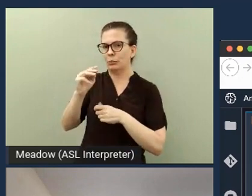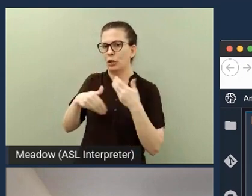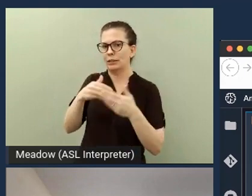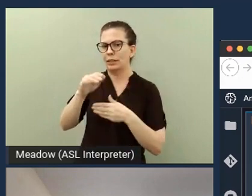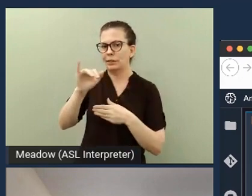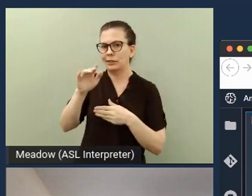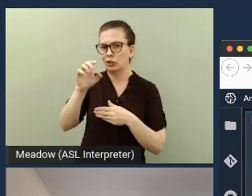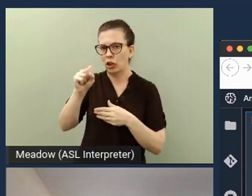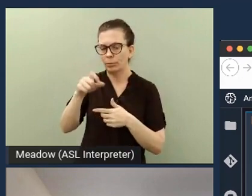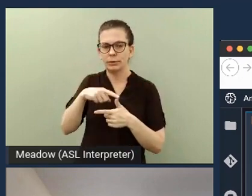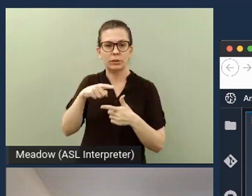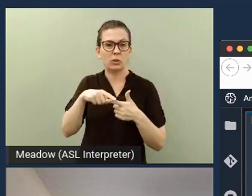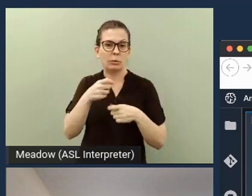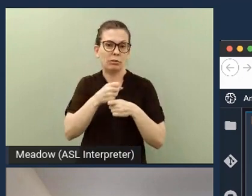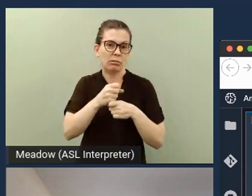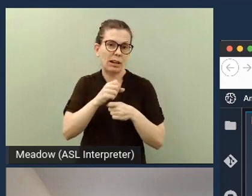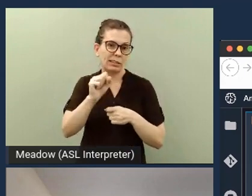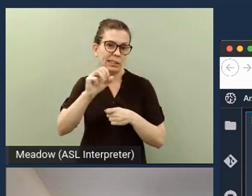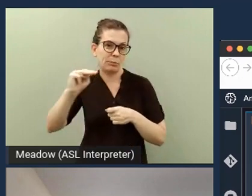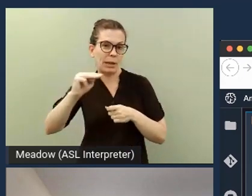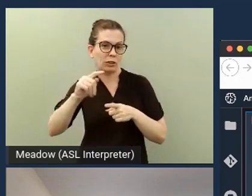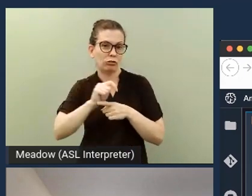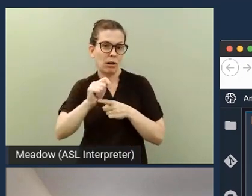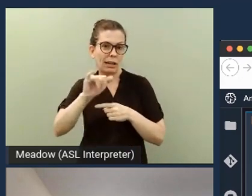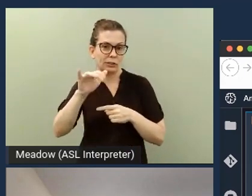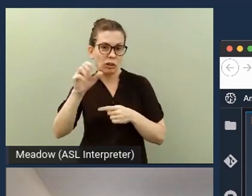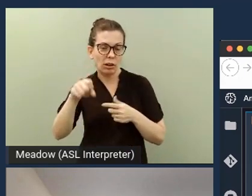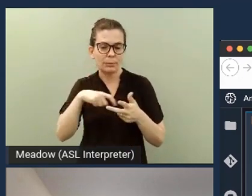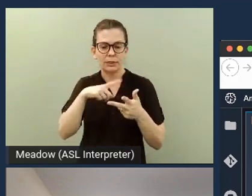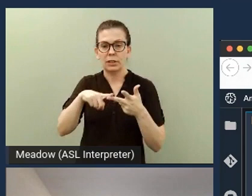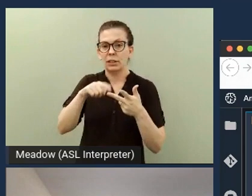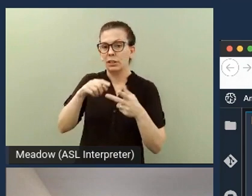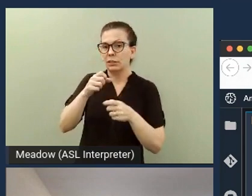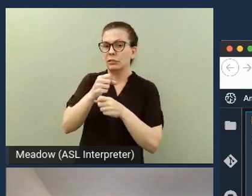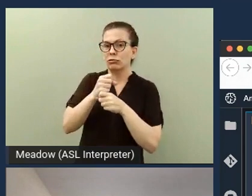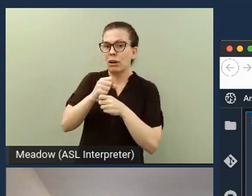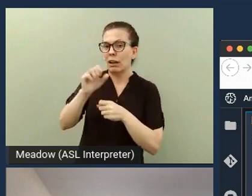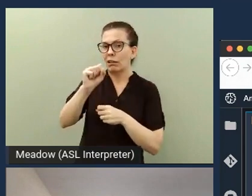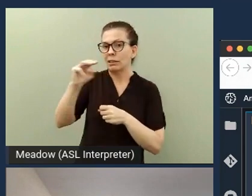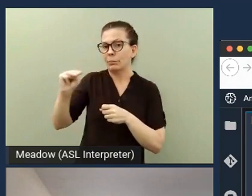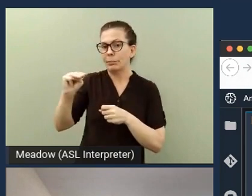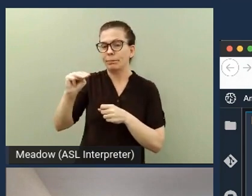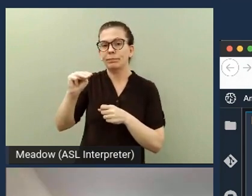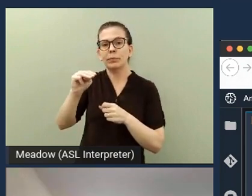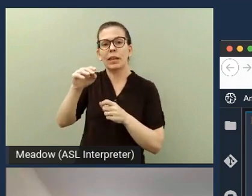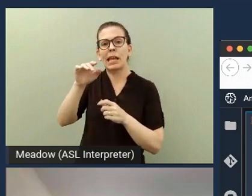you would be creating SageMaker training jobs, you would be creating SageMaker estimators, setting your hyperparameters,